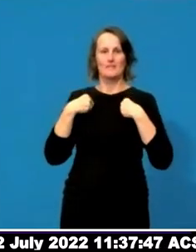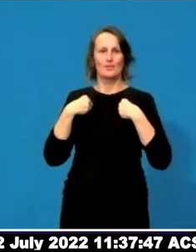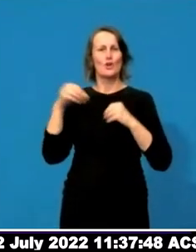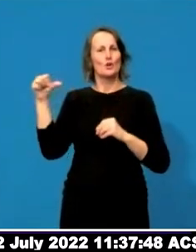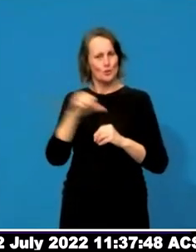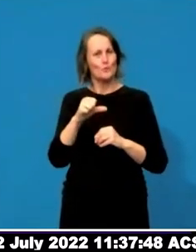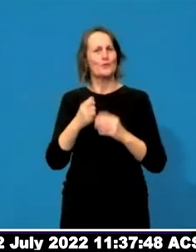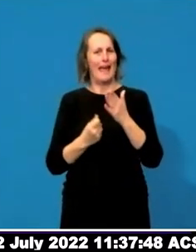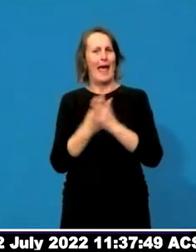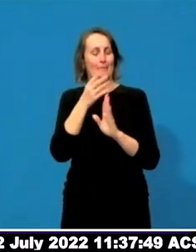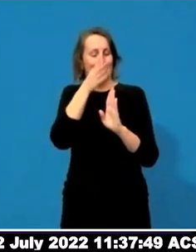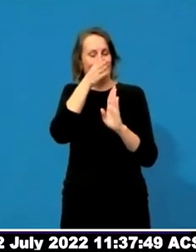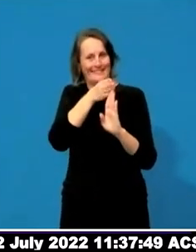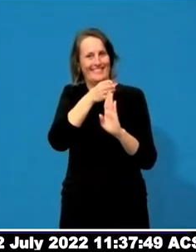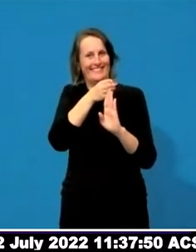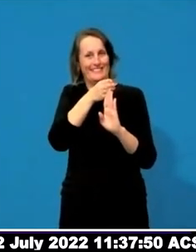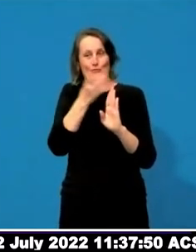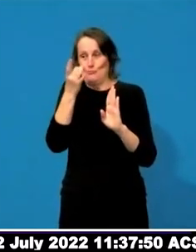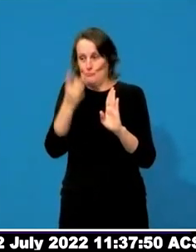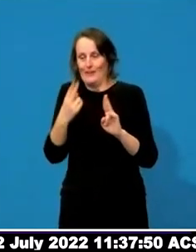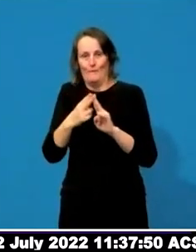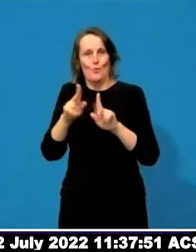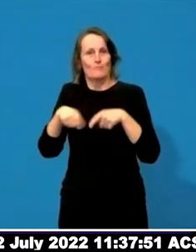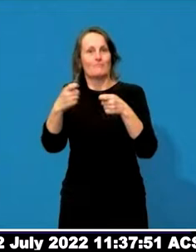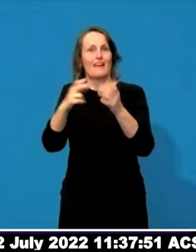for this time of the NDIS, when we needed those services